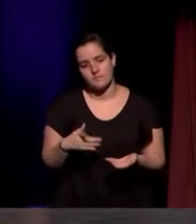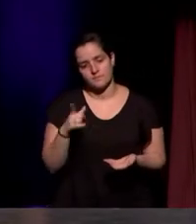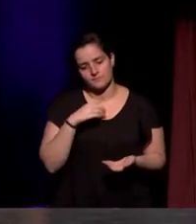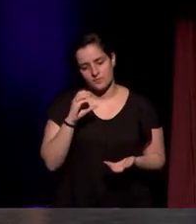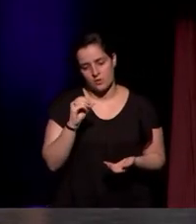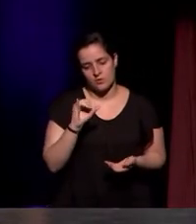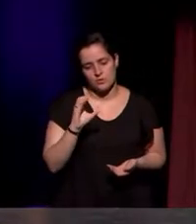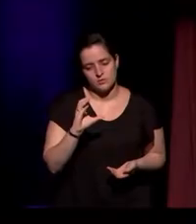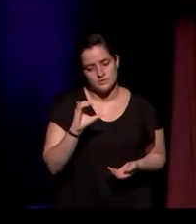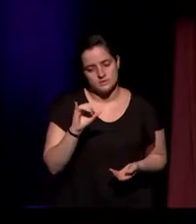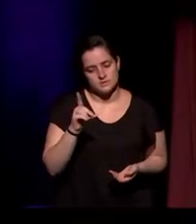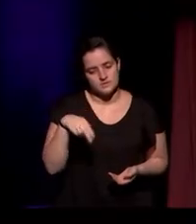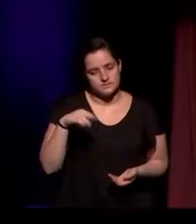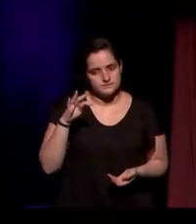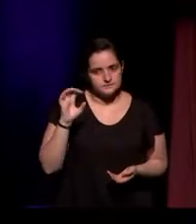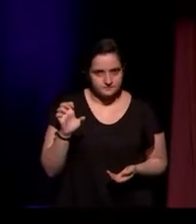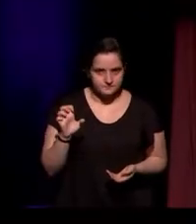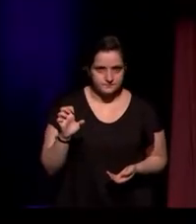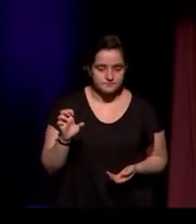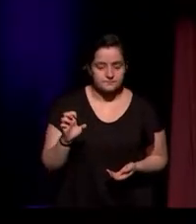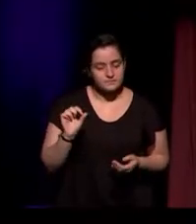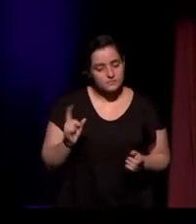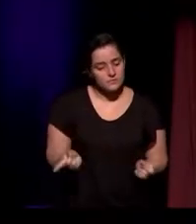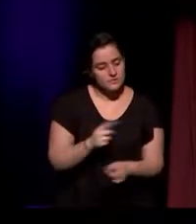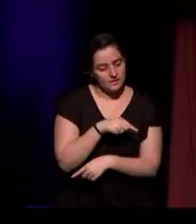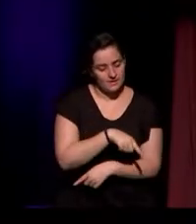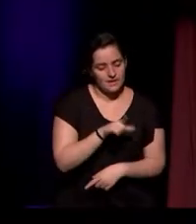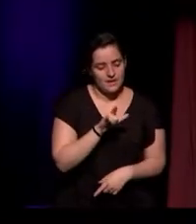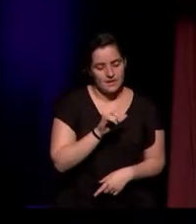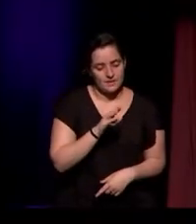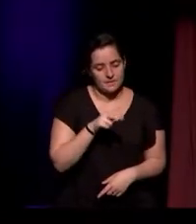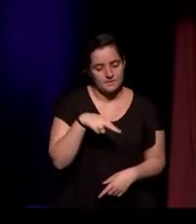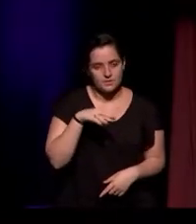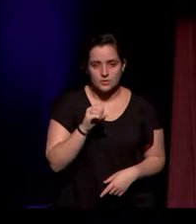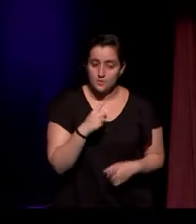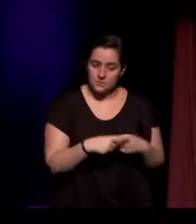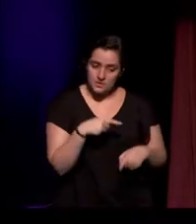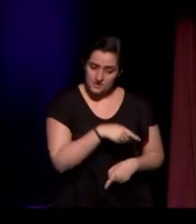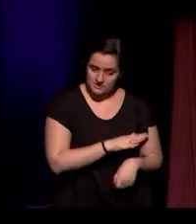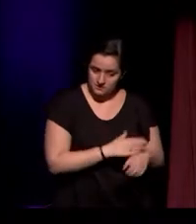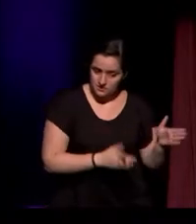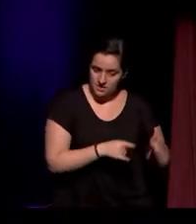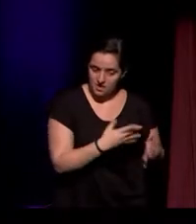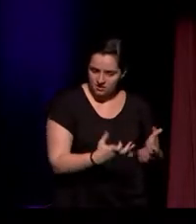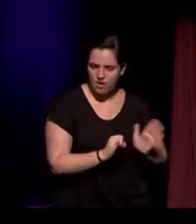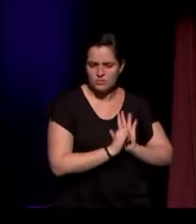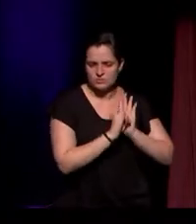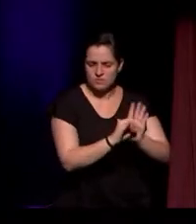unlike the Lebanese, at that time, that they want a Western identity,